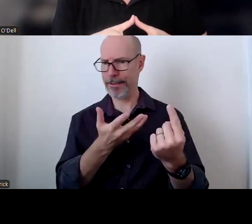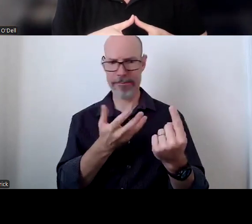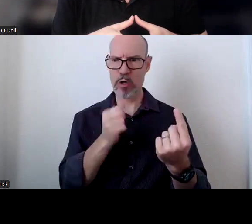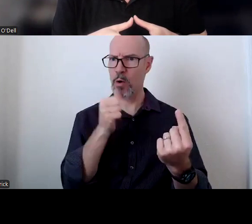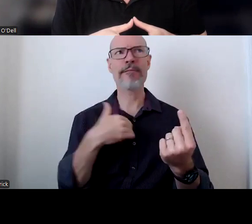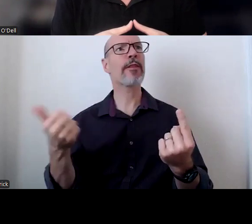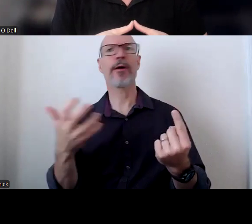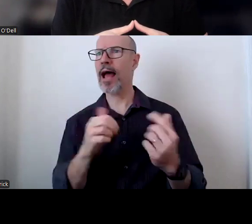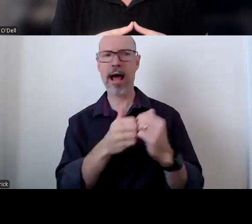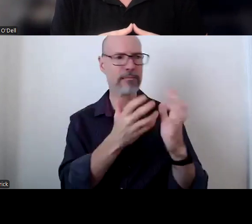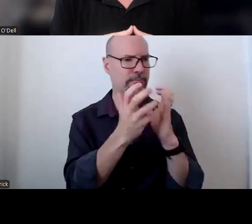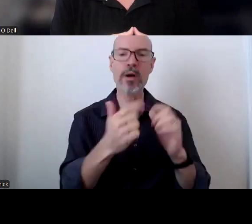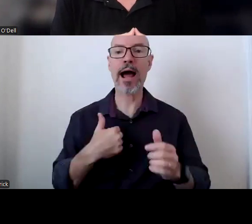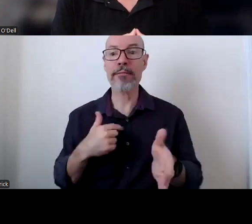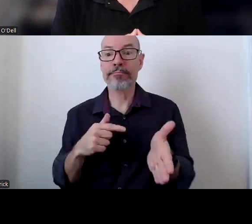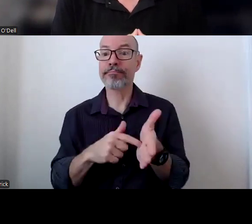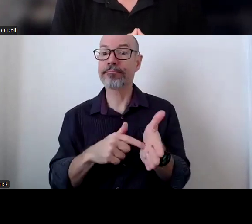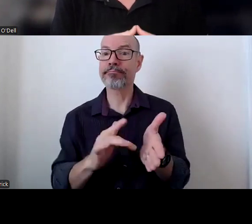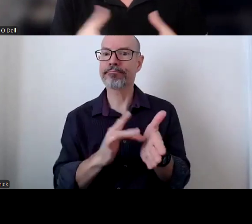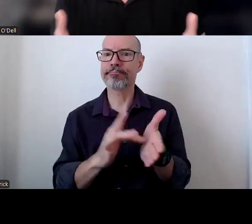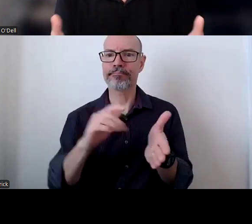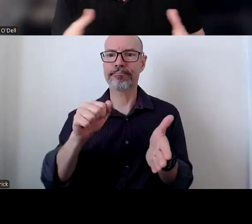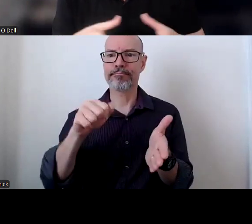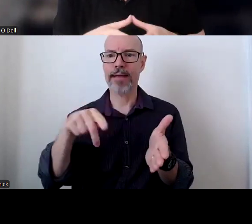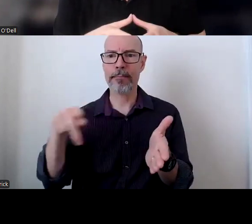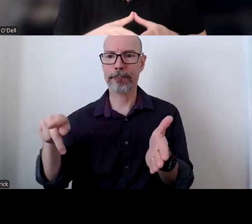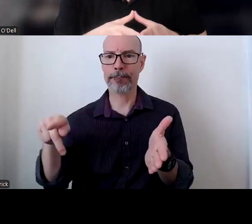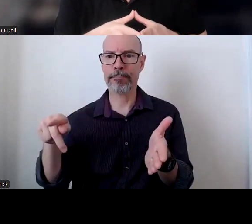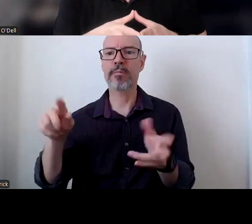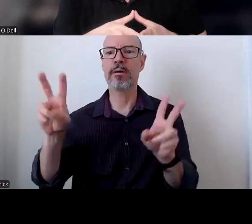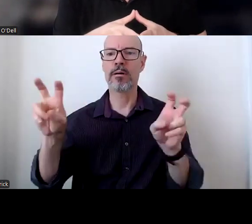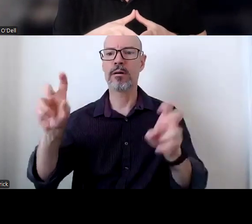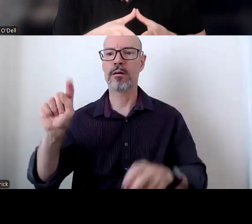use an app called live Live Transcribe.